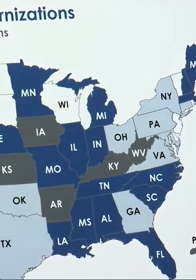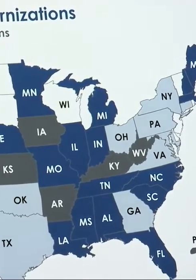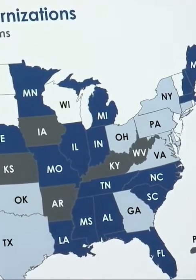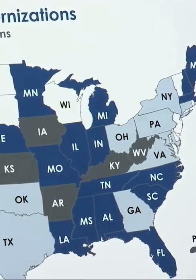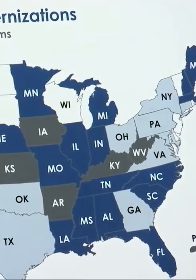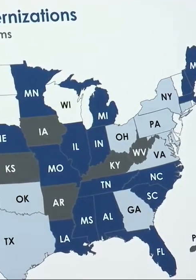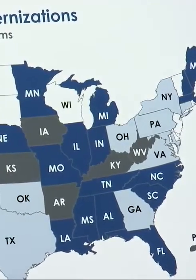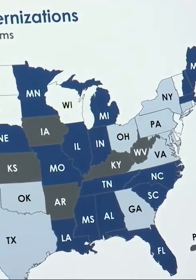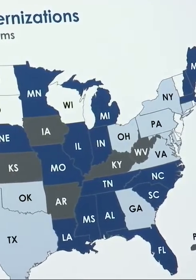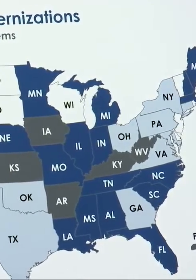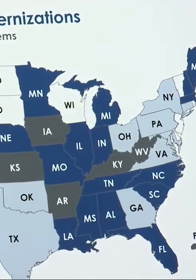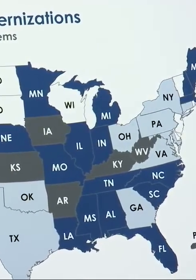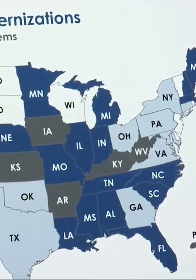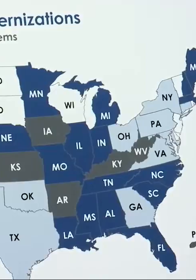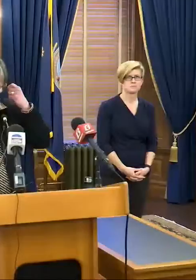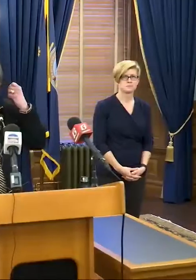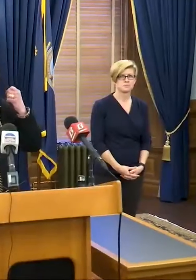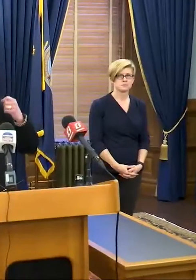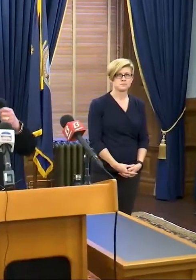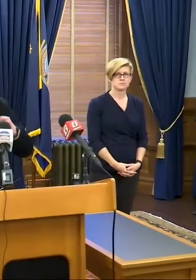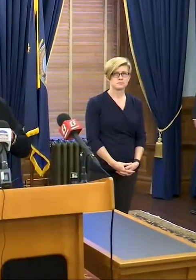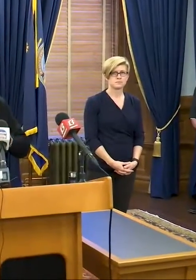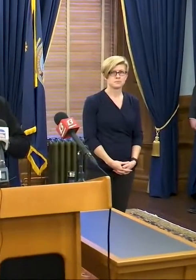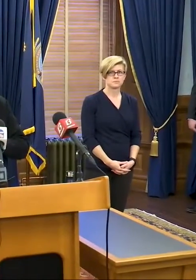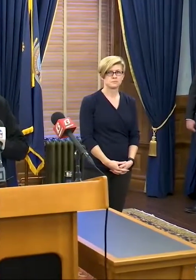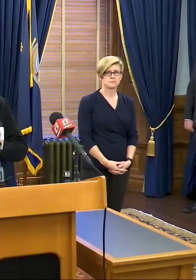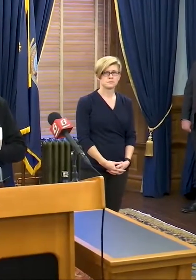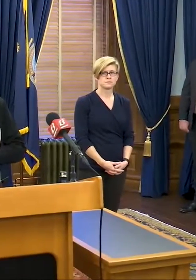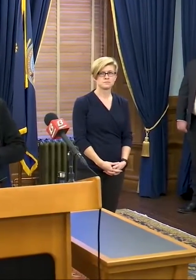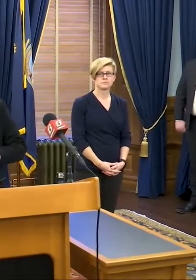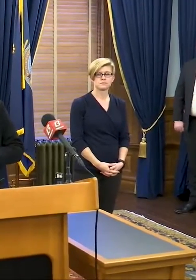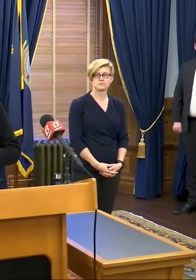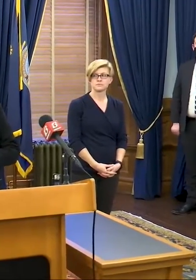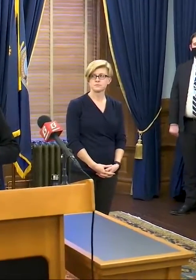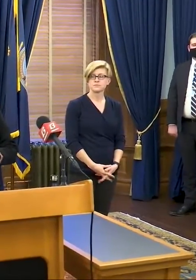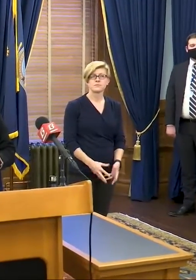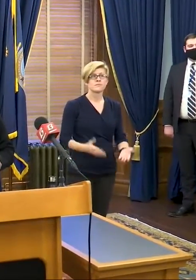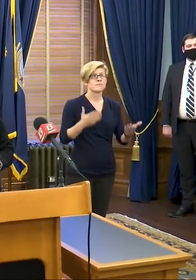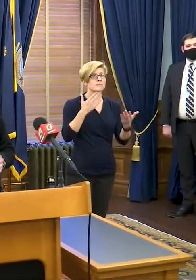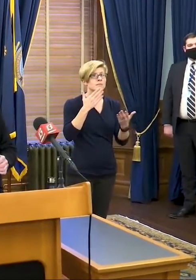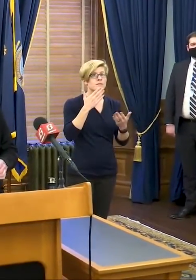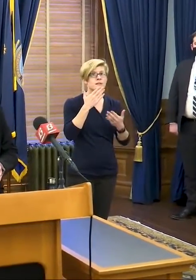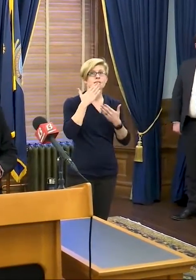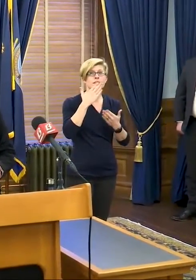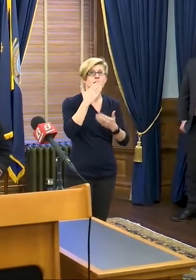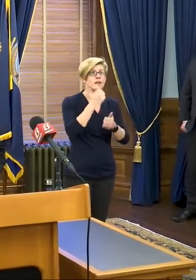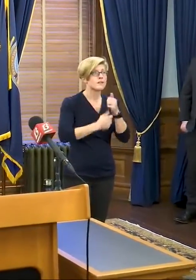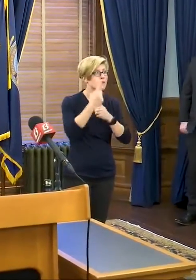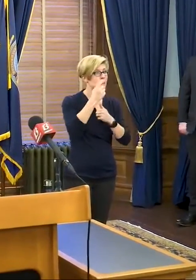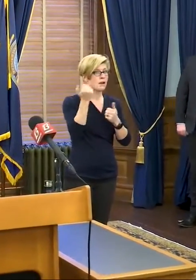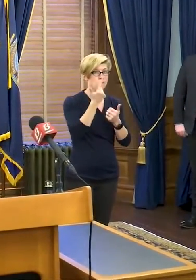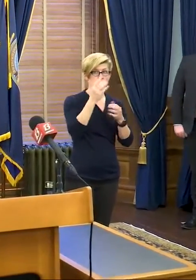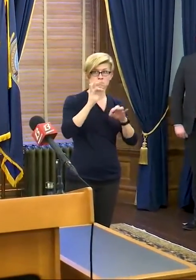THAT NEED TO UPDATE THEIR COMPUTER SYSTEM TO ENSURE TIMELY PAYMENT OF BEENFITS. RIGHT NOW, THE STATE HAS ABOUT 12,000 PEOPLE IN THEIR